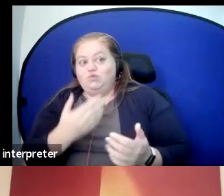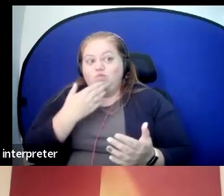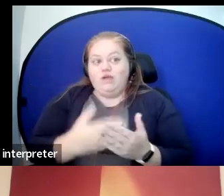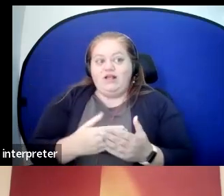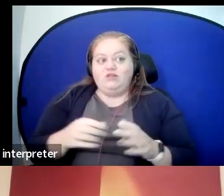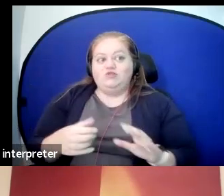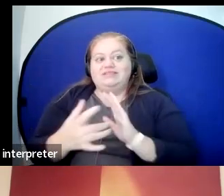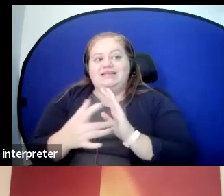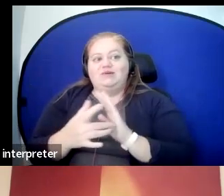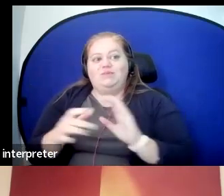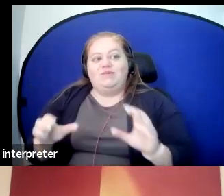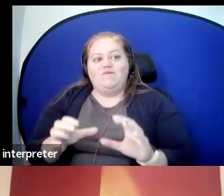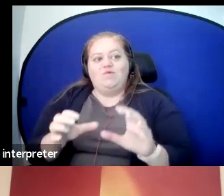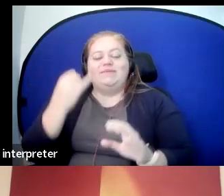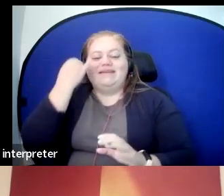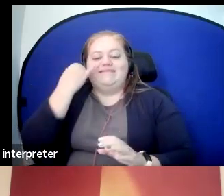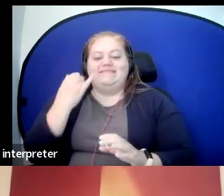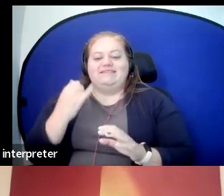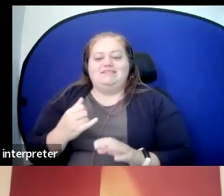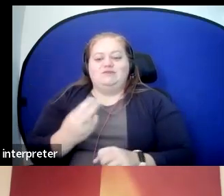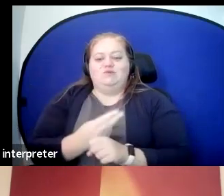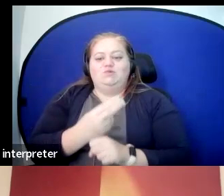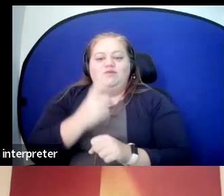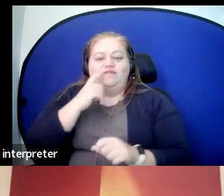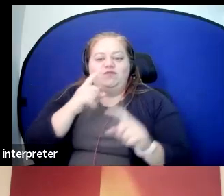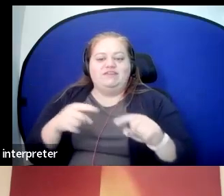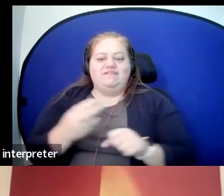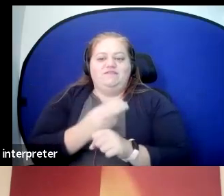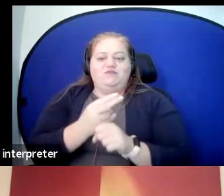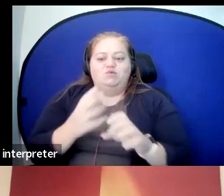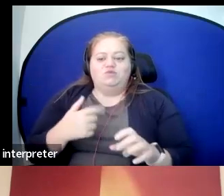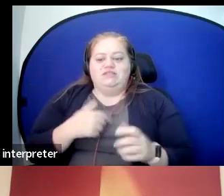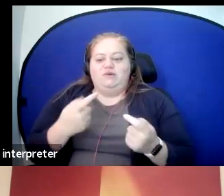And then how useful is it actually to the different types of users that we are targeting with these tools?